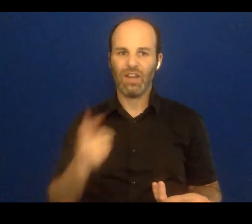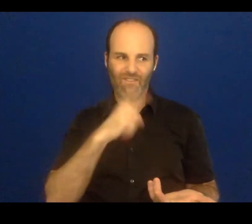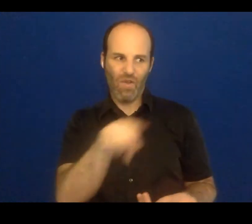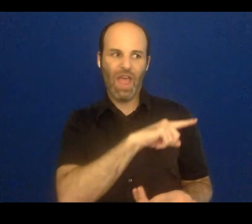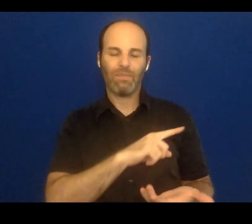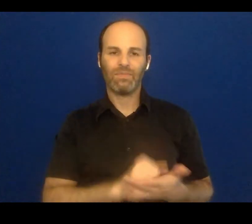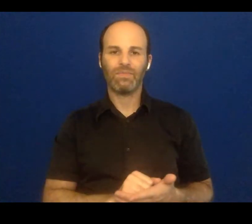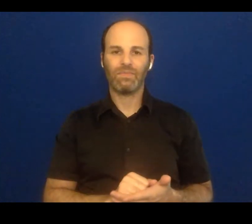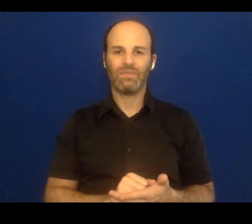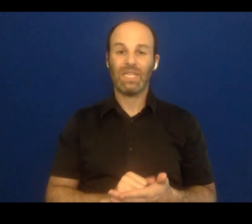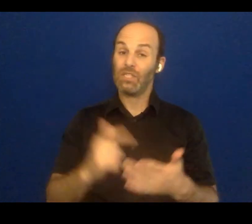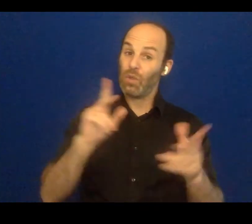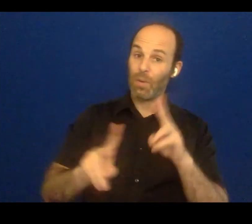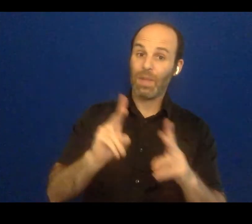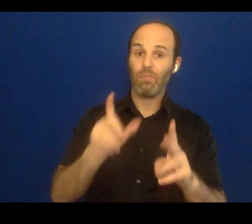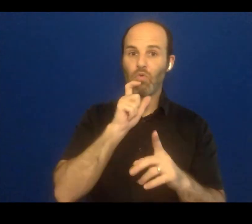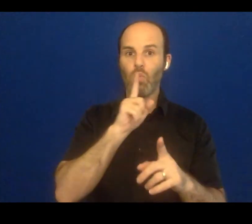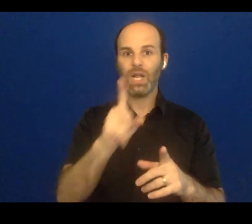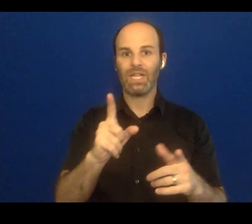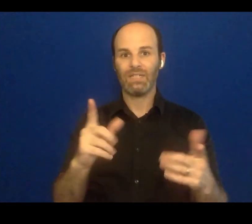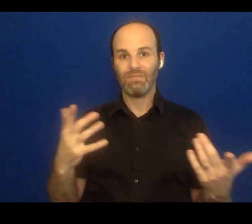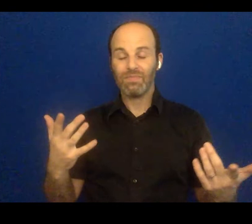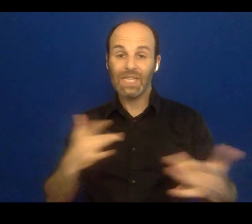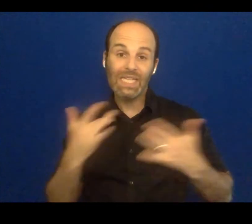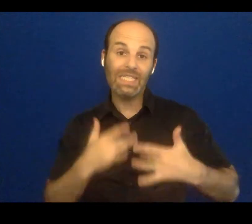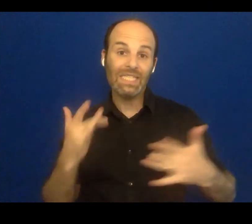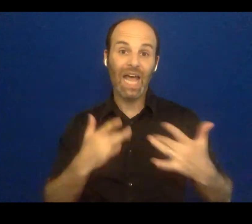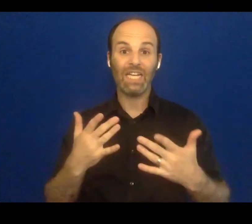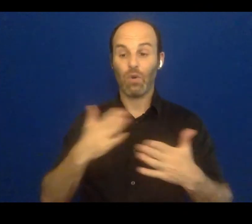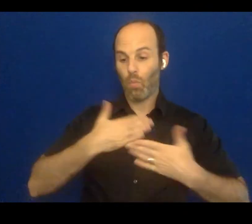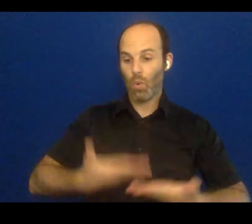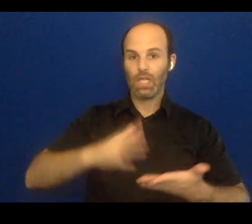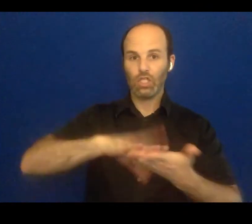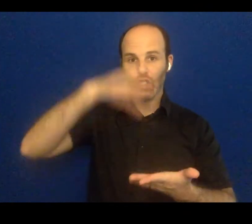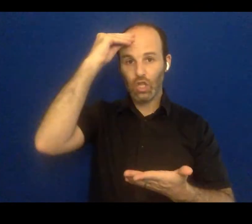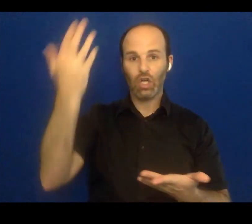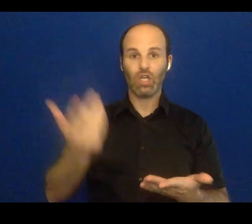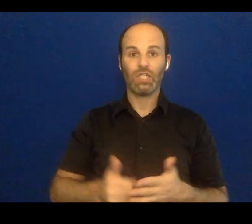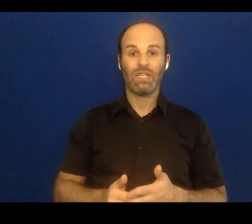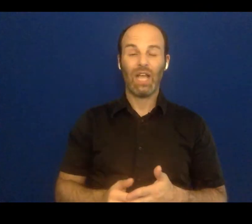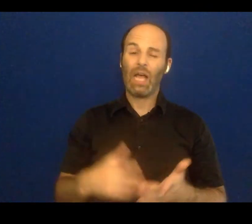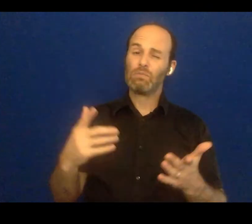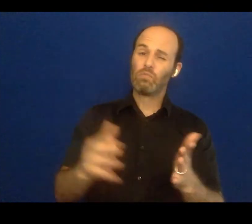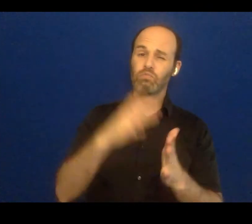AGAIN, PEOPLE ARE REALLY EXCITED ABOUT THE IDEA AND WILLING TO LEARN, AND OCCASIONALLY WE'LL